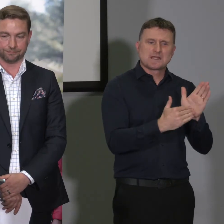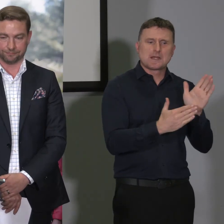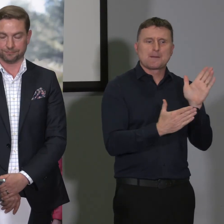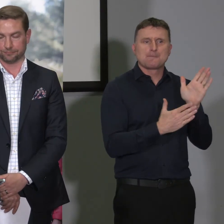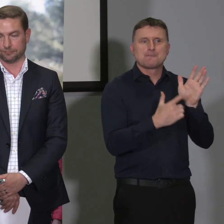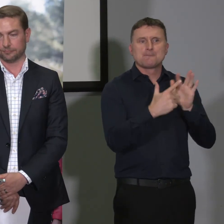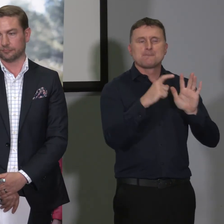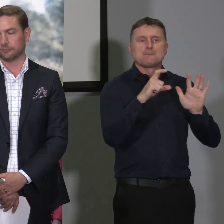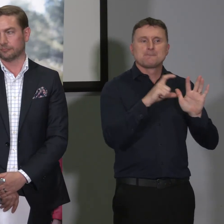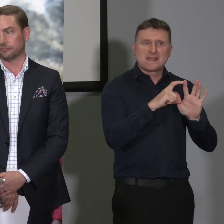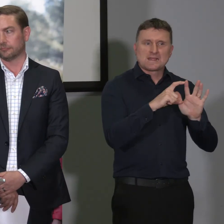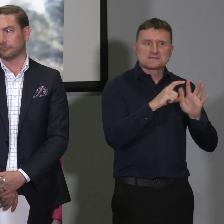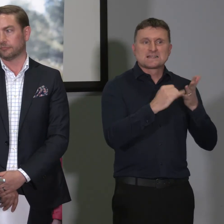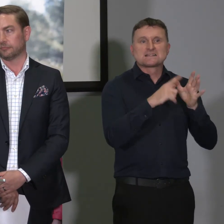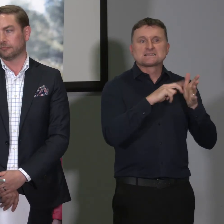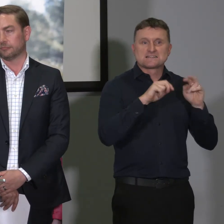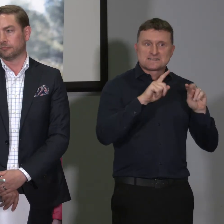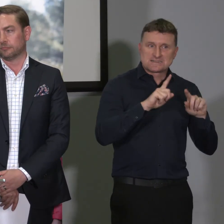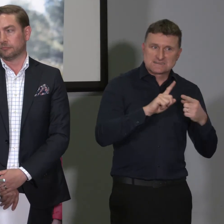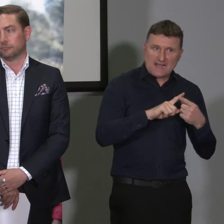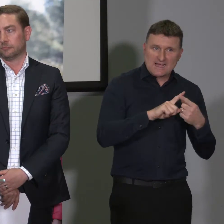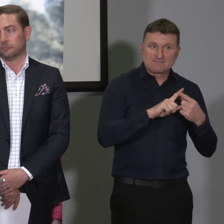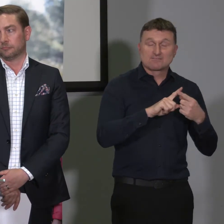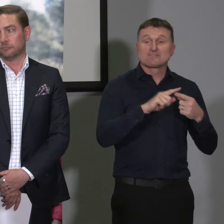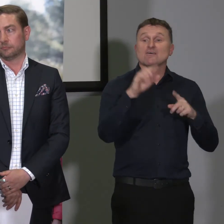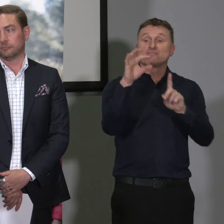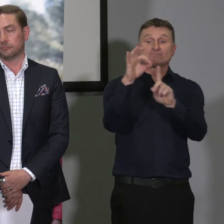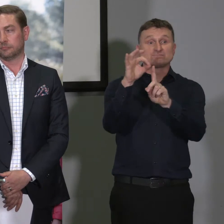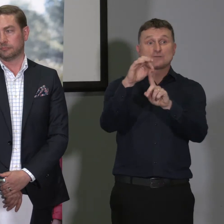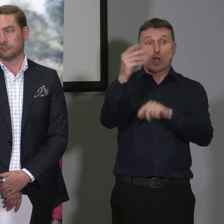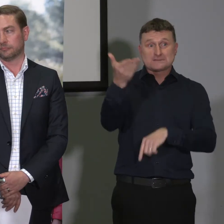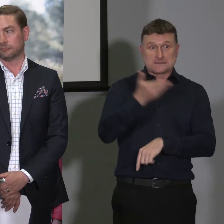received an application from